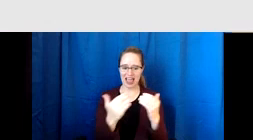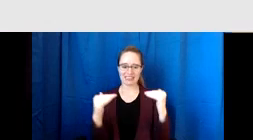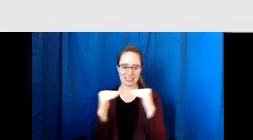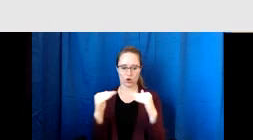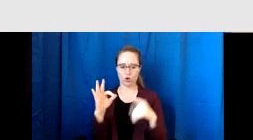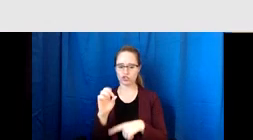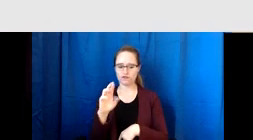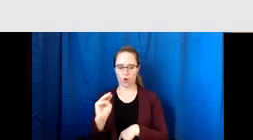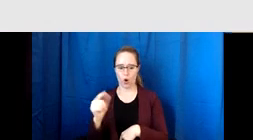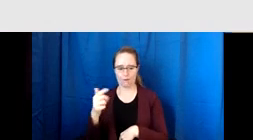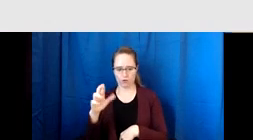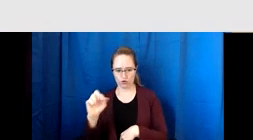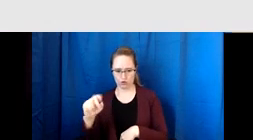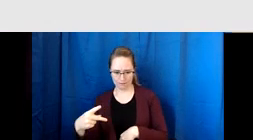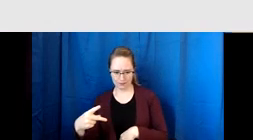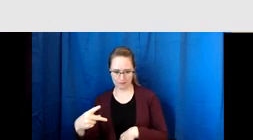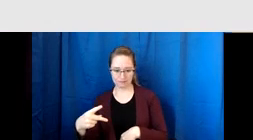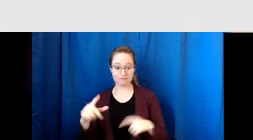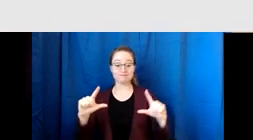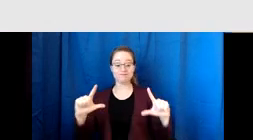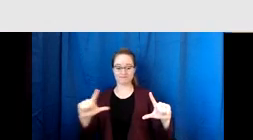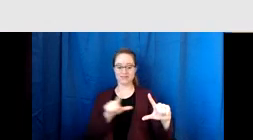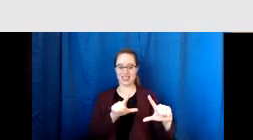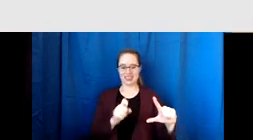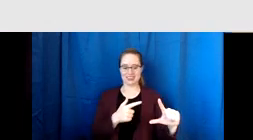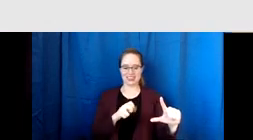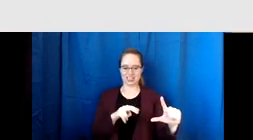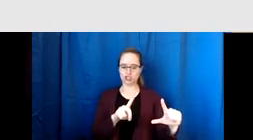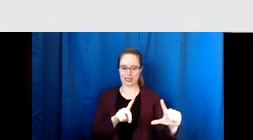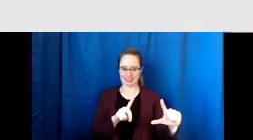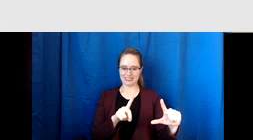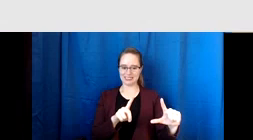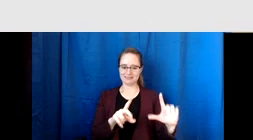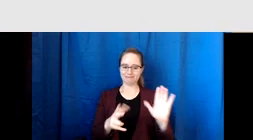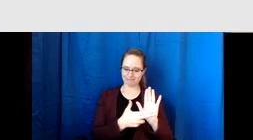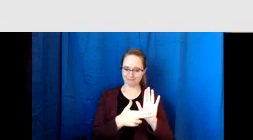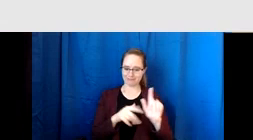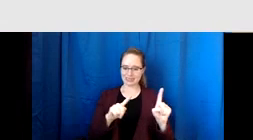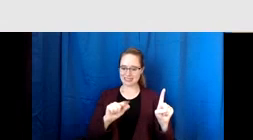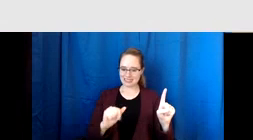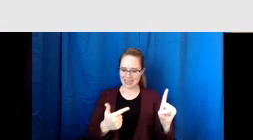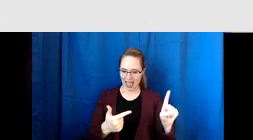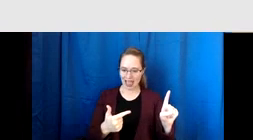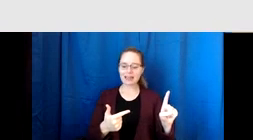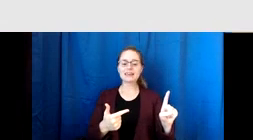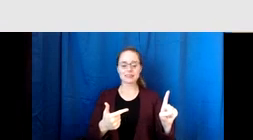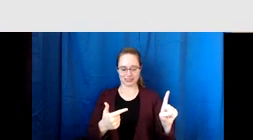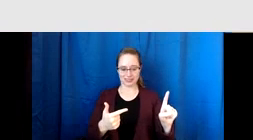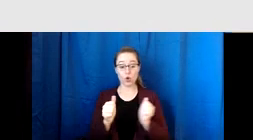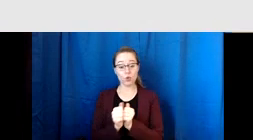had the legend tag there, and within that legend attribute,